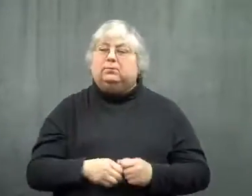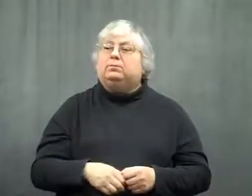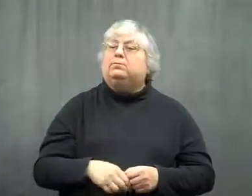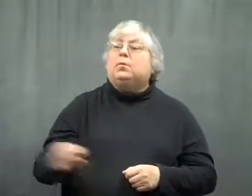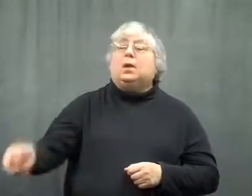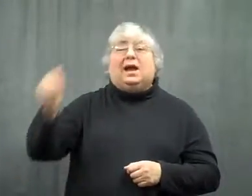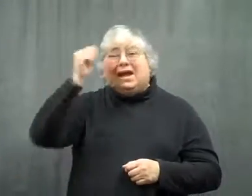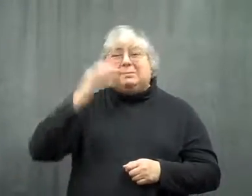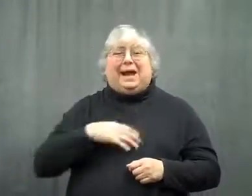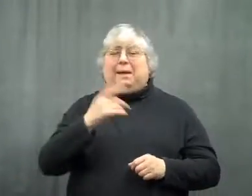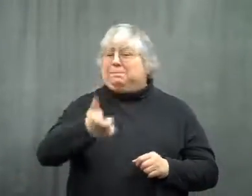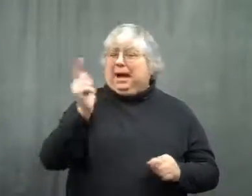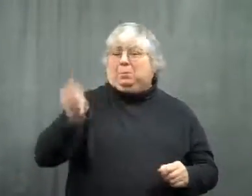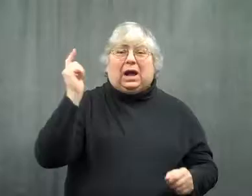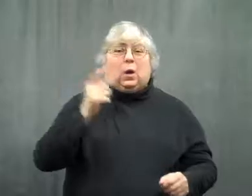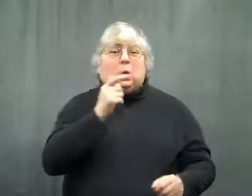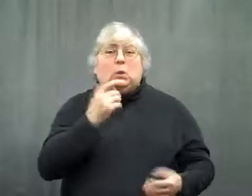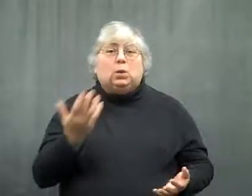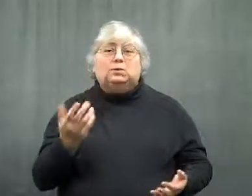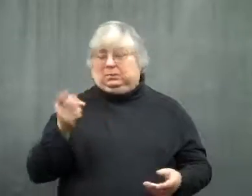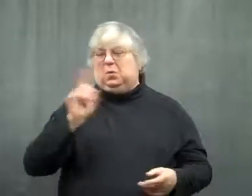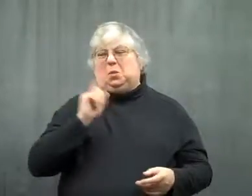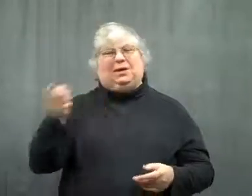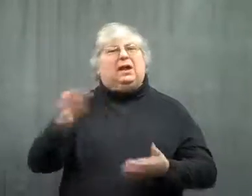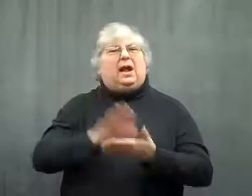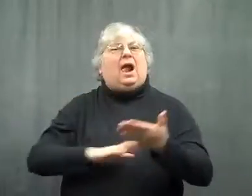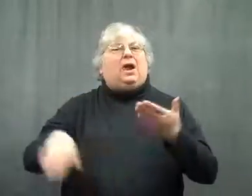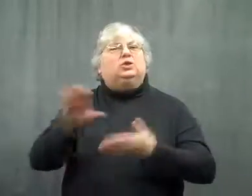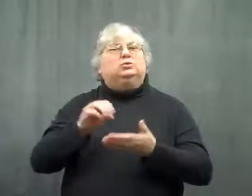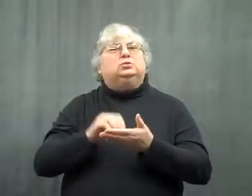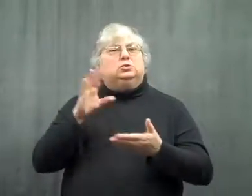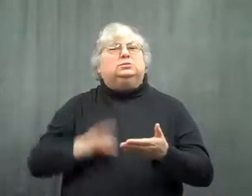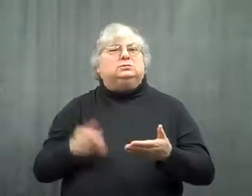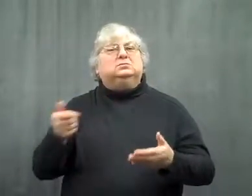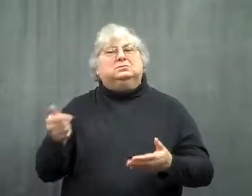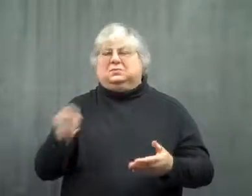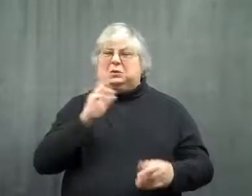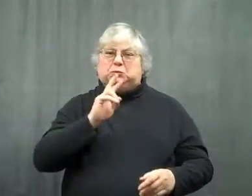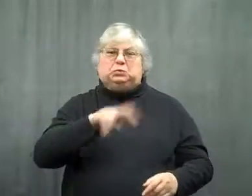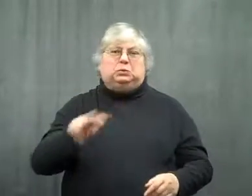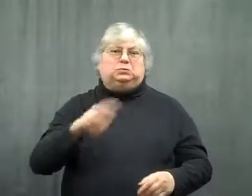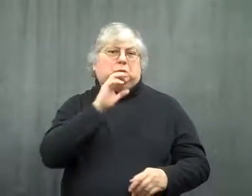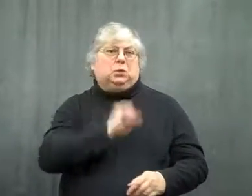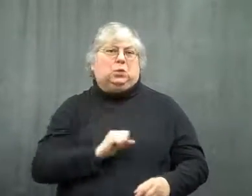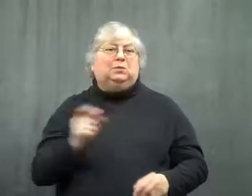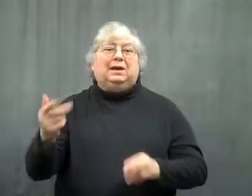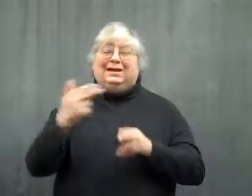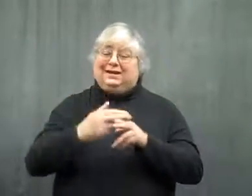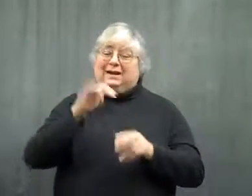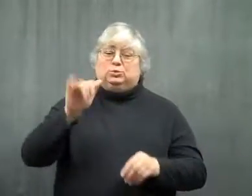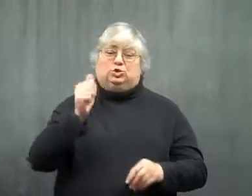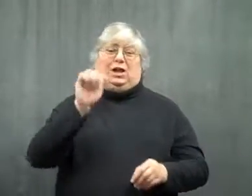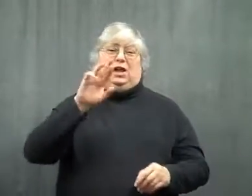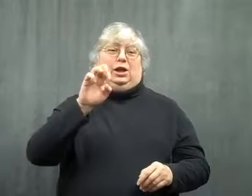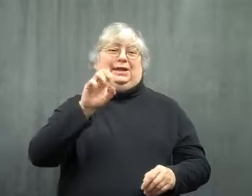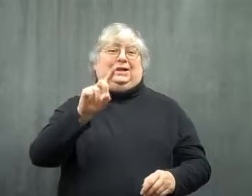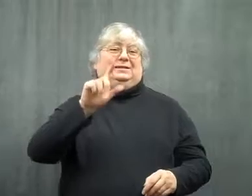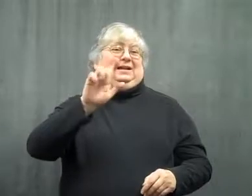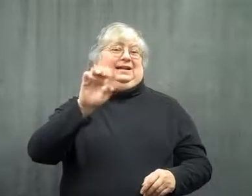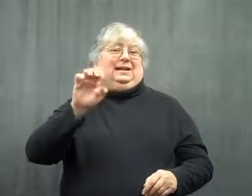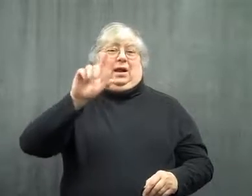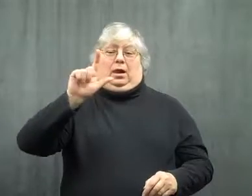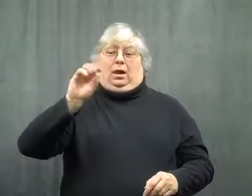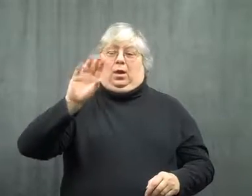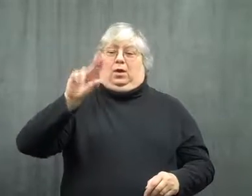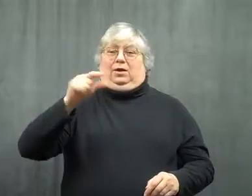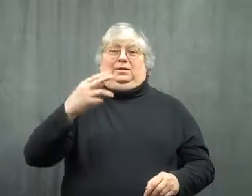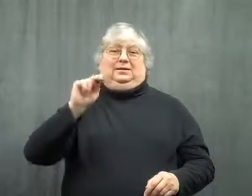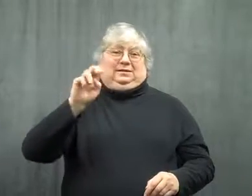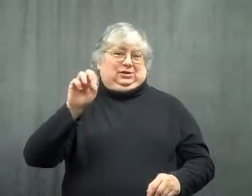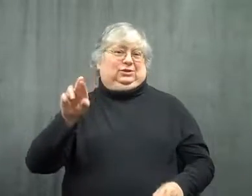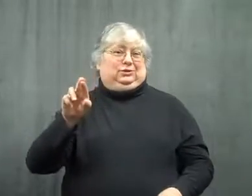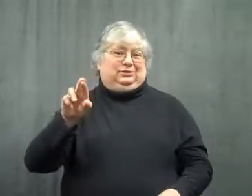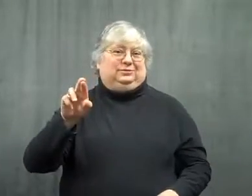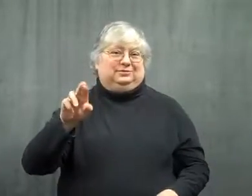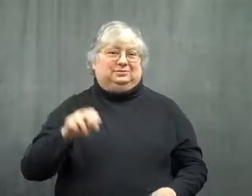The shooter was a 22 year old college student, Jared Lee Loughner.